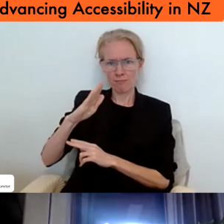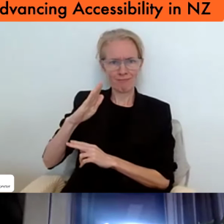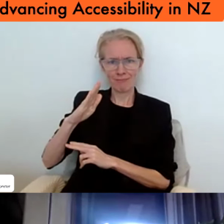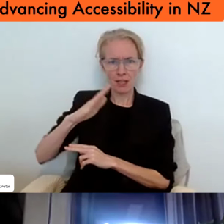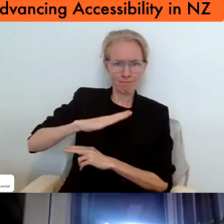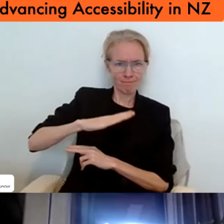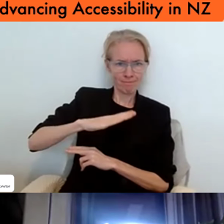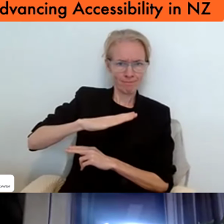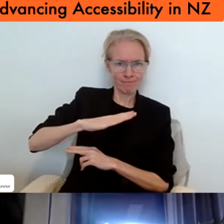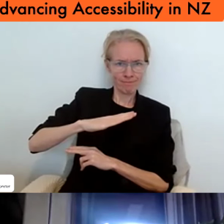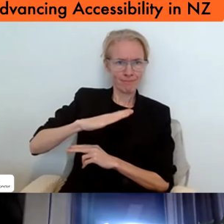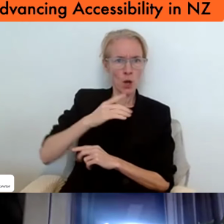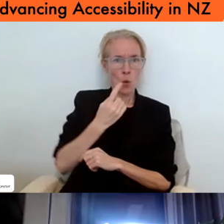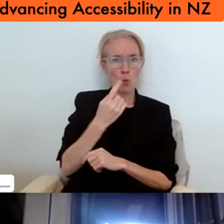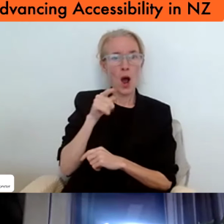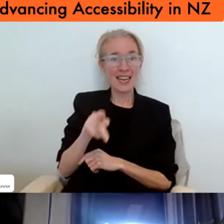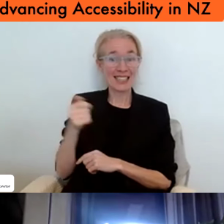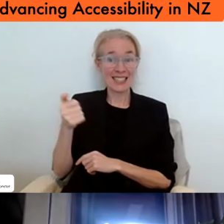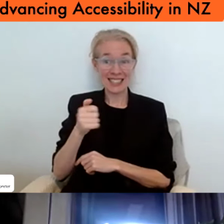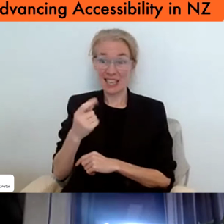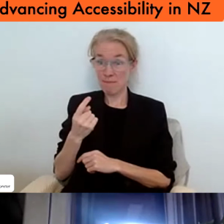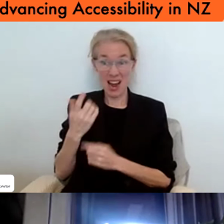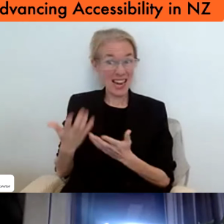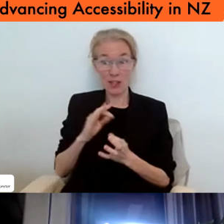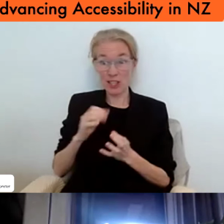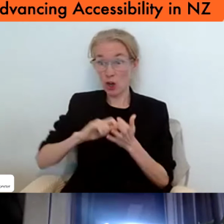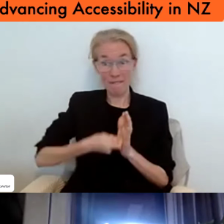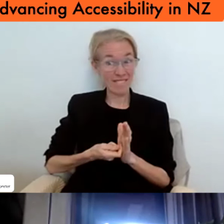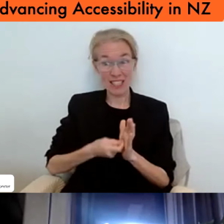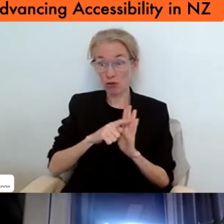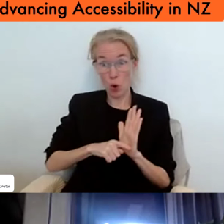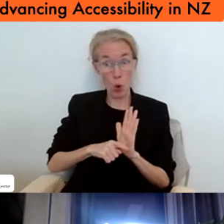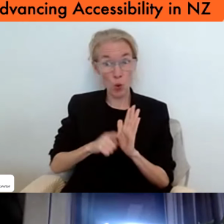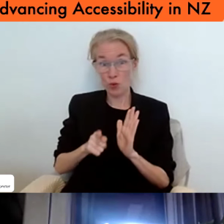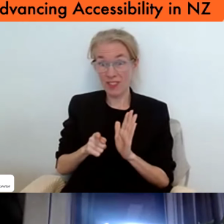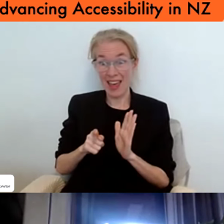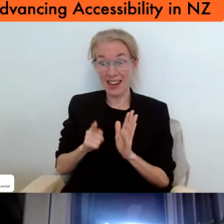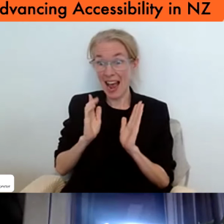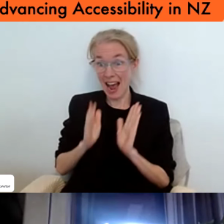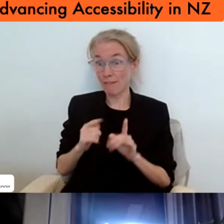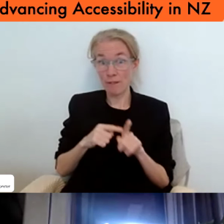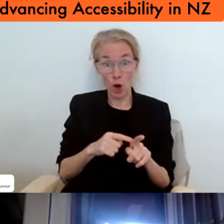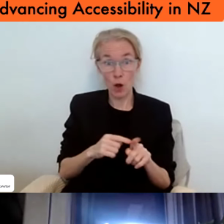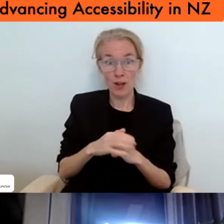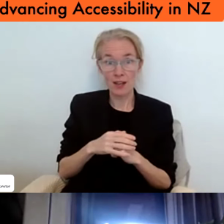want without any legislation. Yeah. 1 in 16 is very hard to achieve,